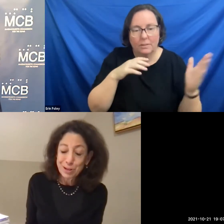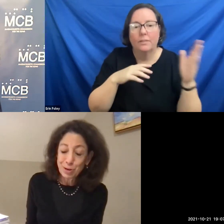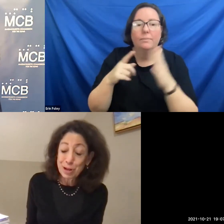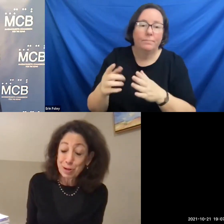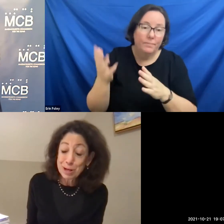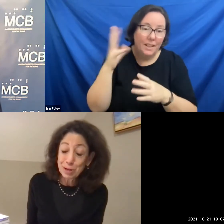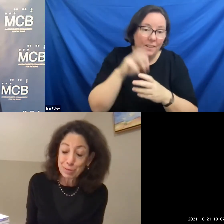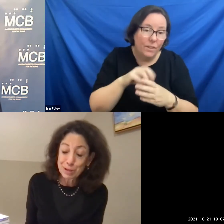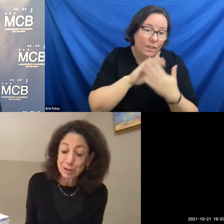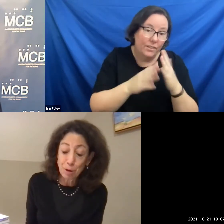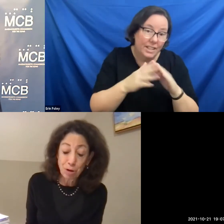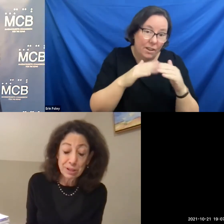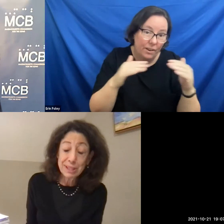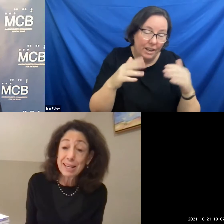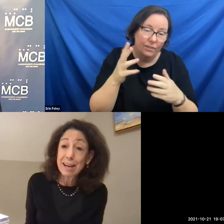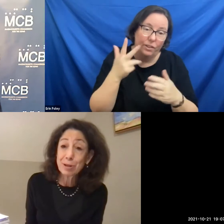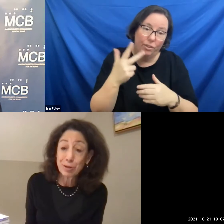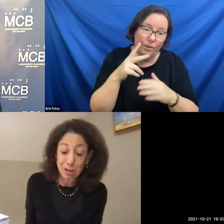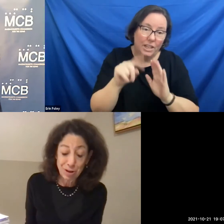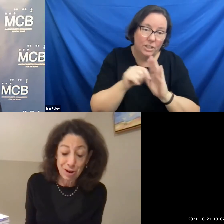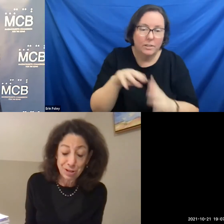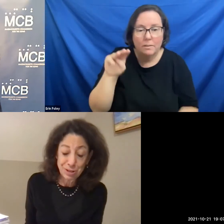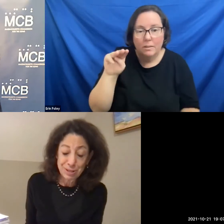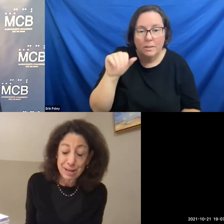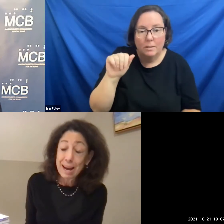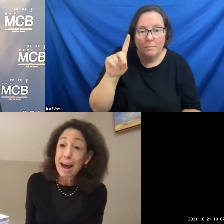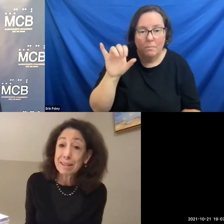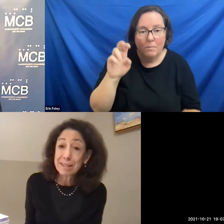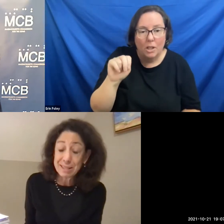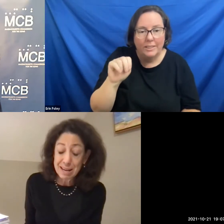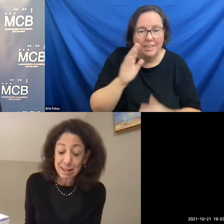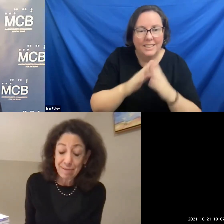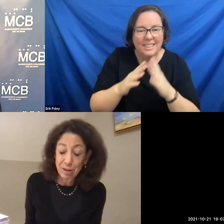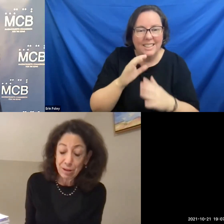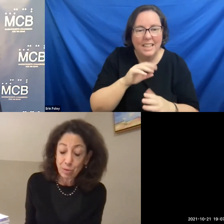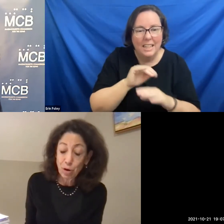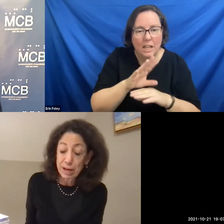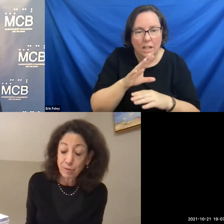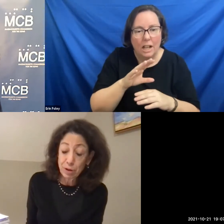serving three terms as a Malden City councilor at large, at the state level working for the